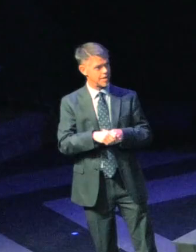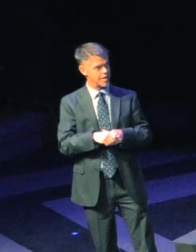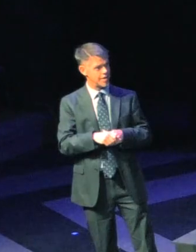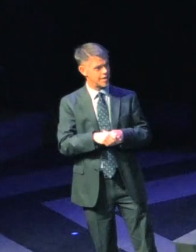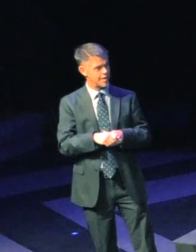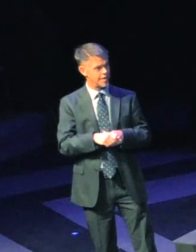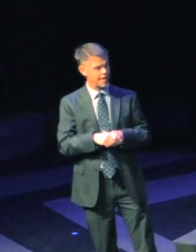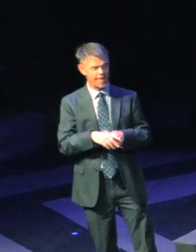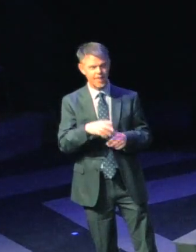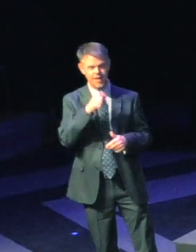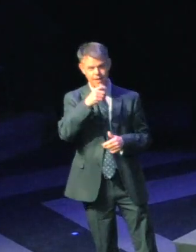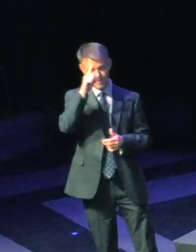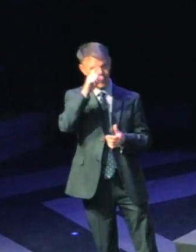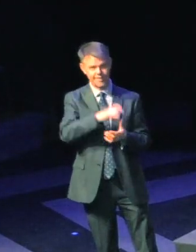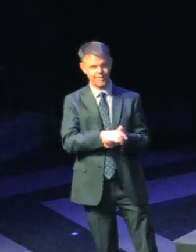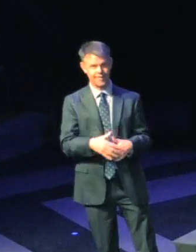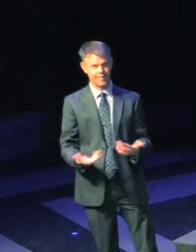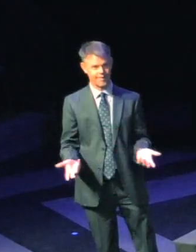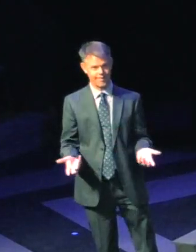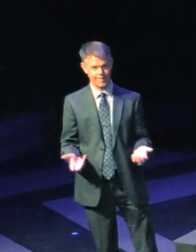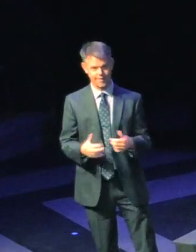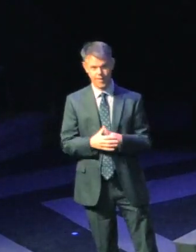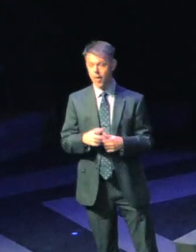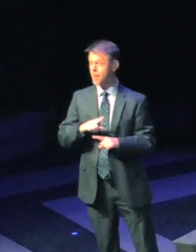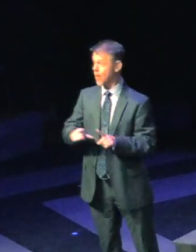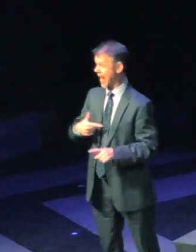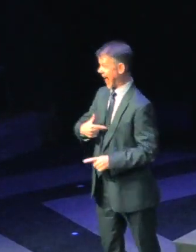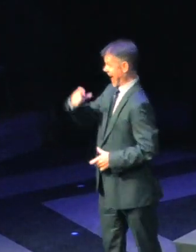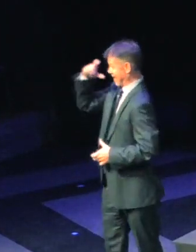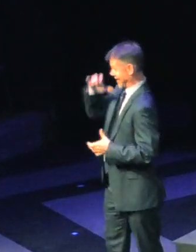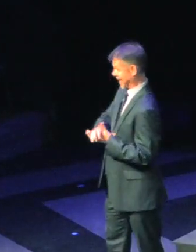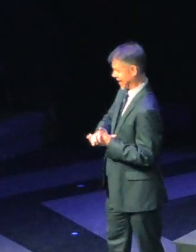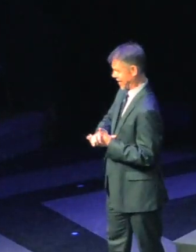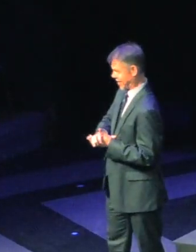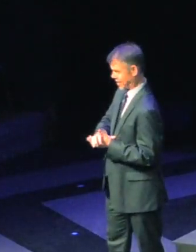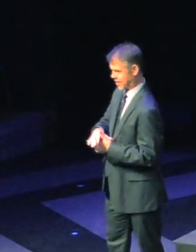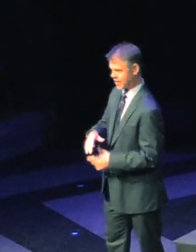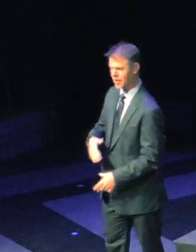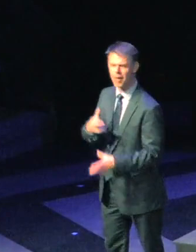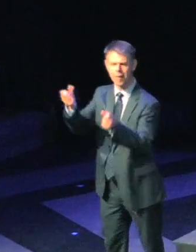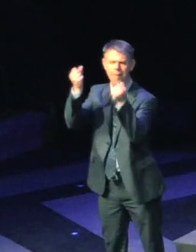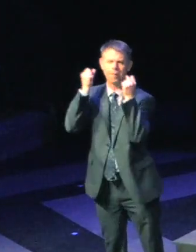believed it and I believed it. I had a team of doctors at the Medical University of South Carolina,